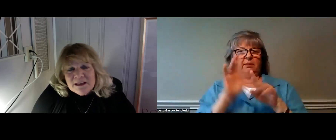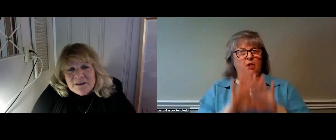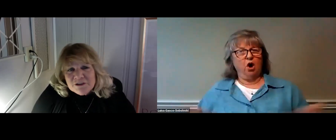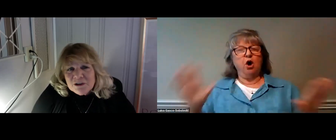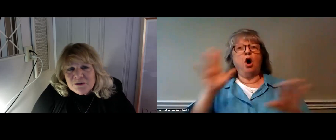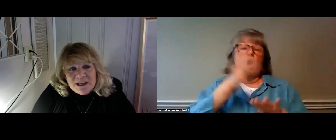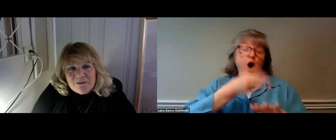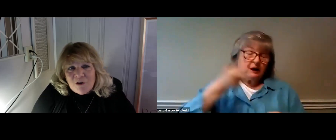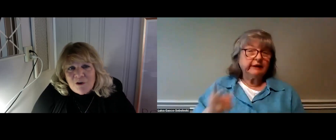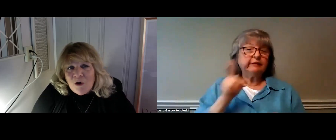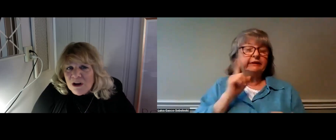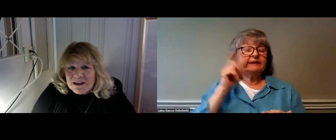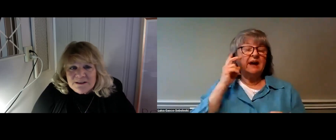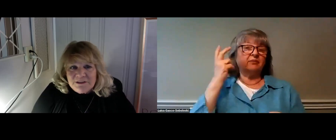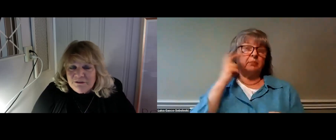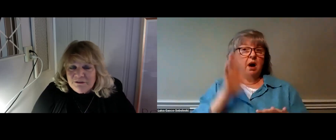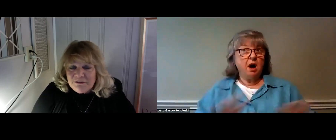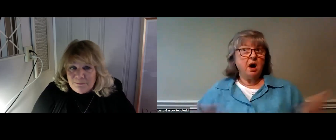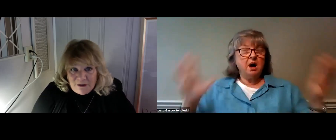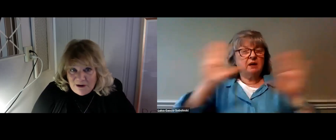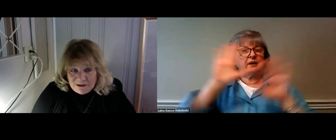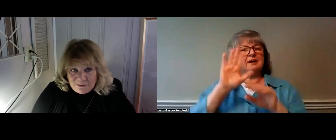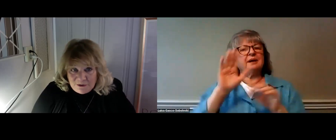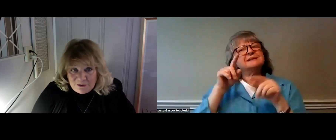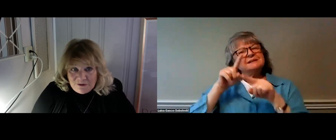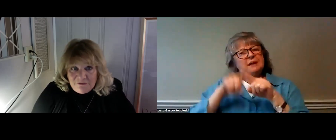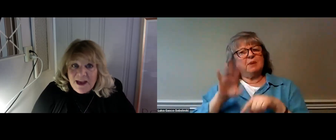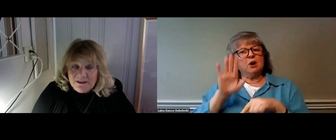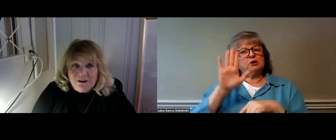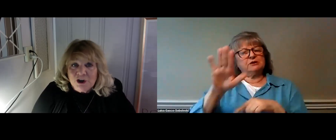Deaf children have all kinds of different backgrounds which affect their